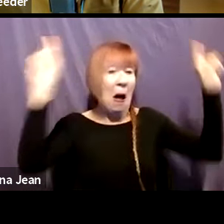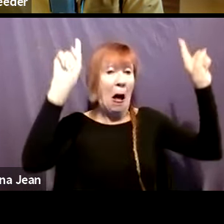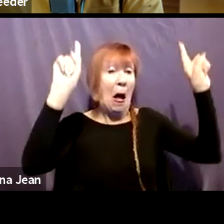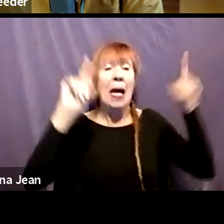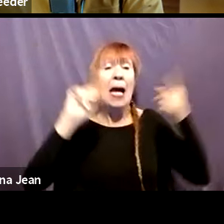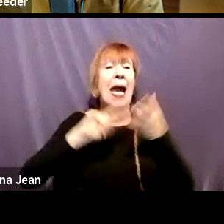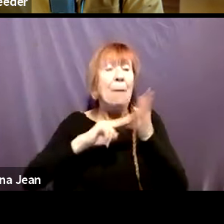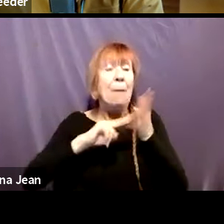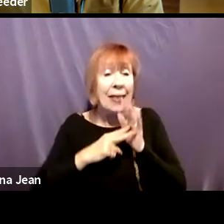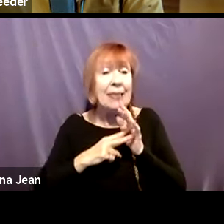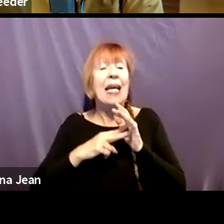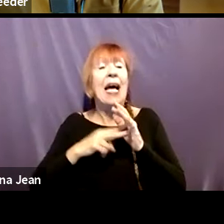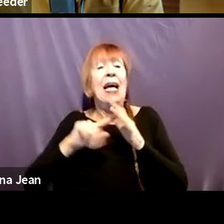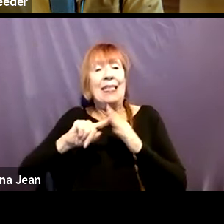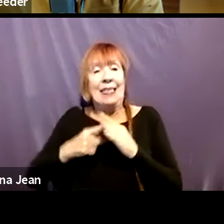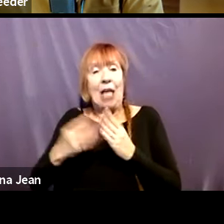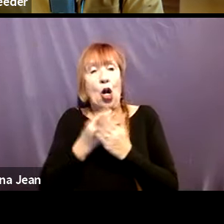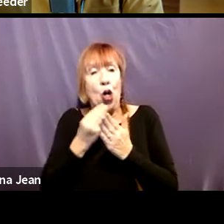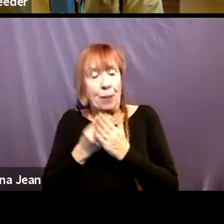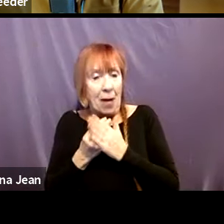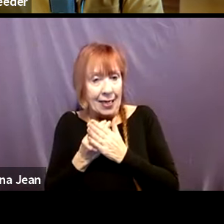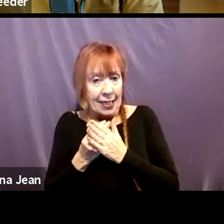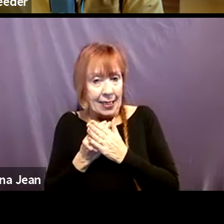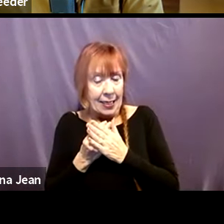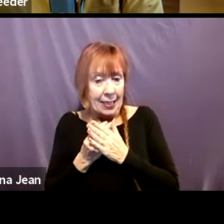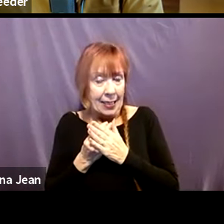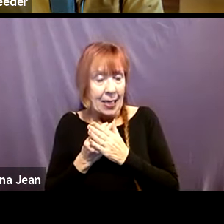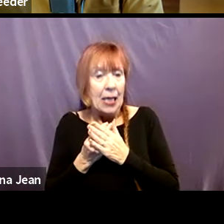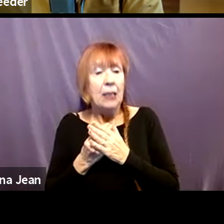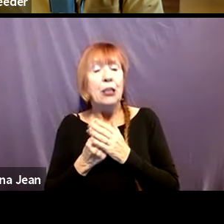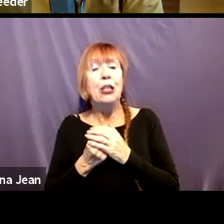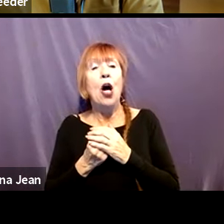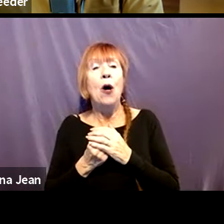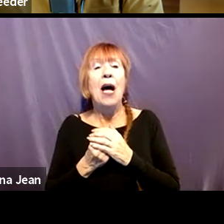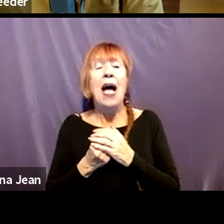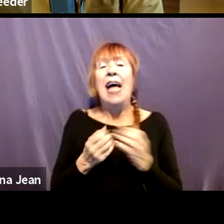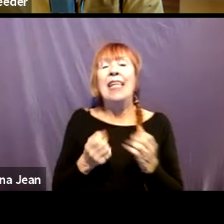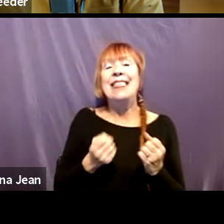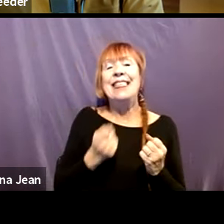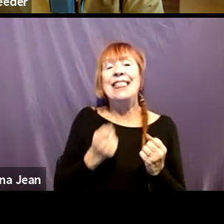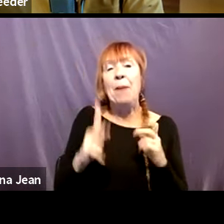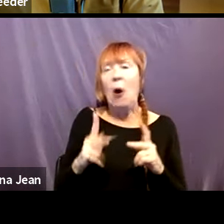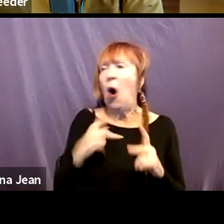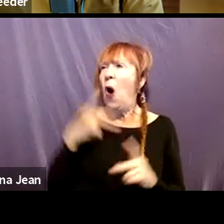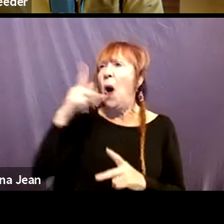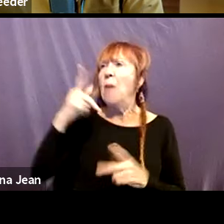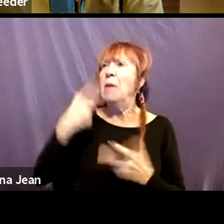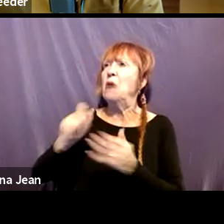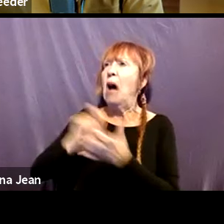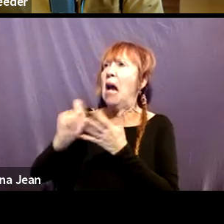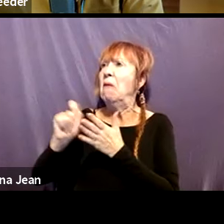"I'm gonna give this a shot for a year or two, and if it doesn't work out, I'm leaving". And people that stick with it, you know, my old boss called it, "cutting through the clutter".